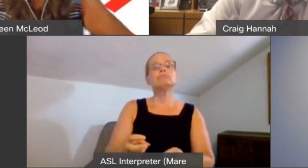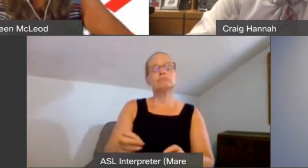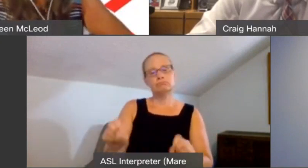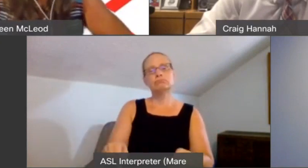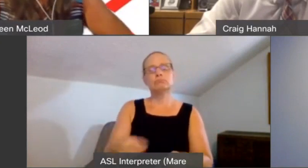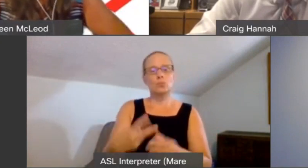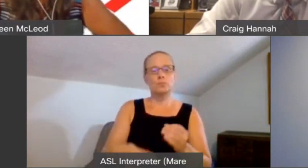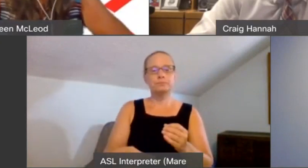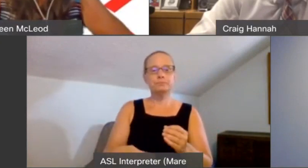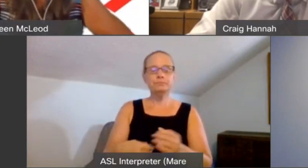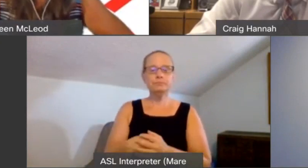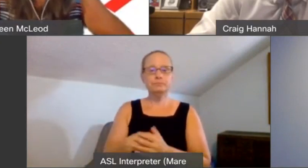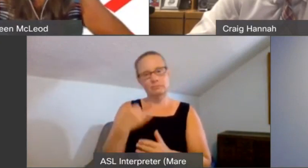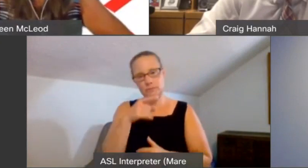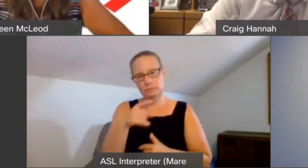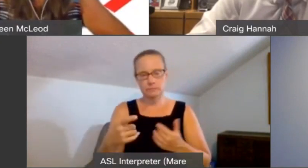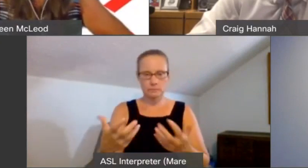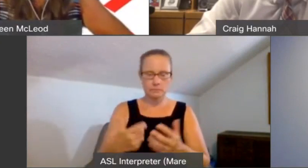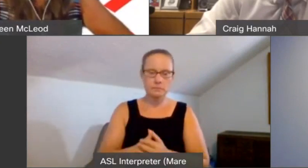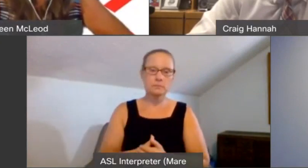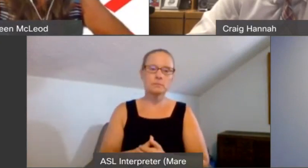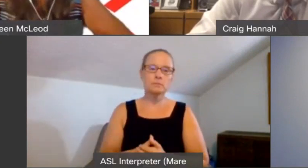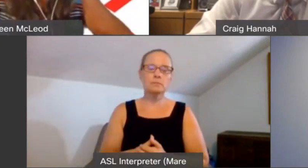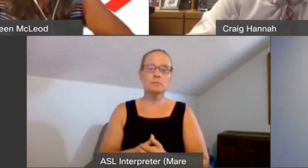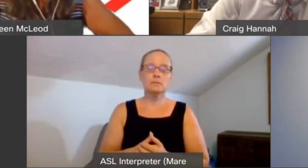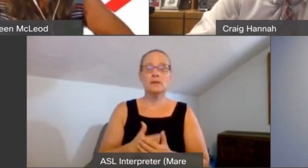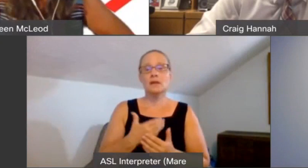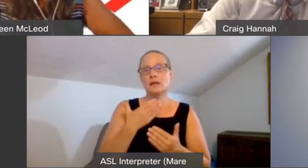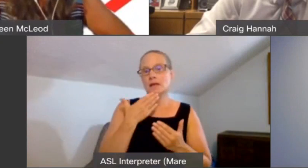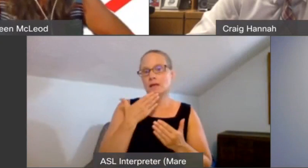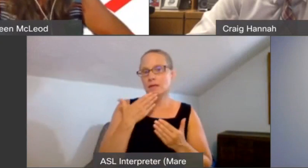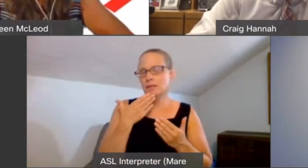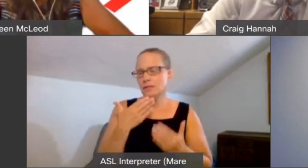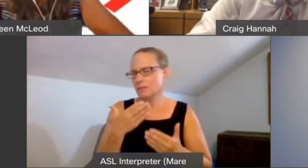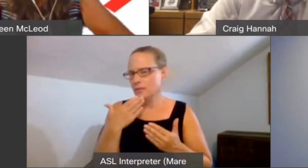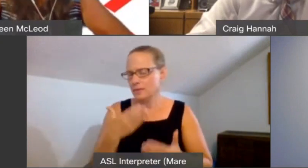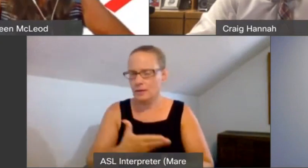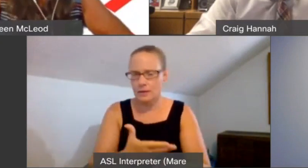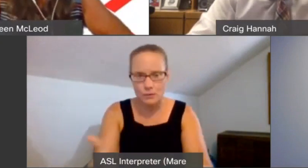if those are things that you're interested in. I want to thank absolutely everybody who preregistered